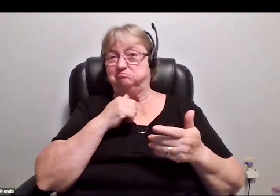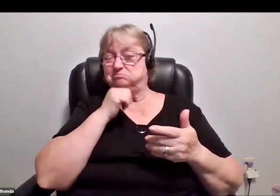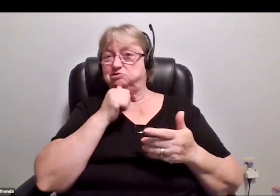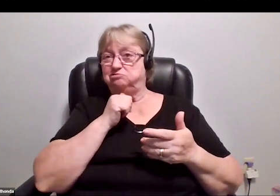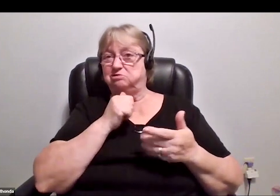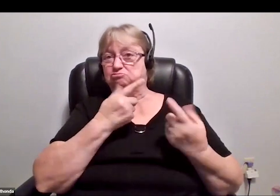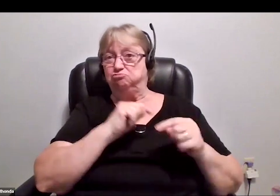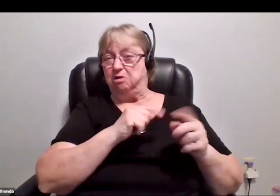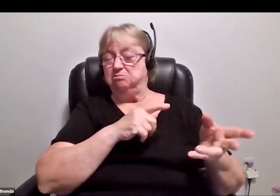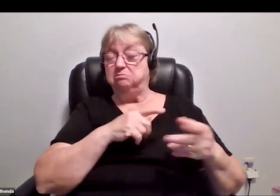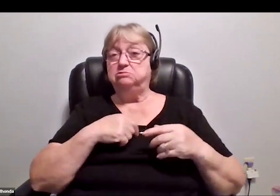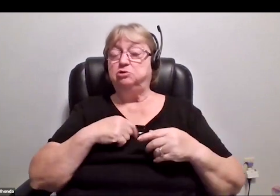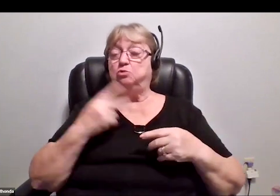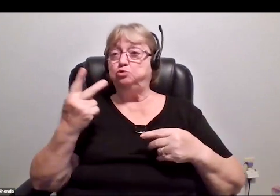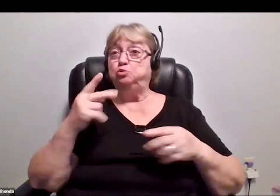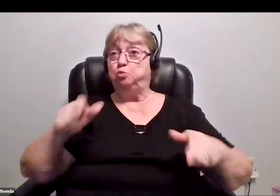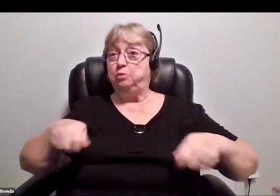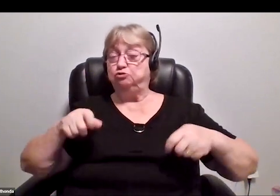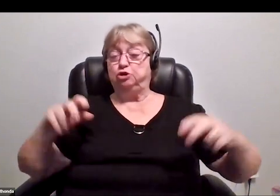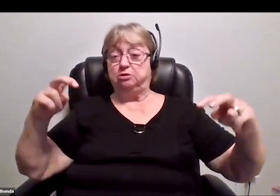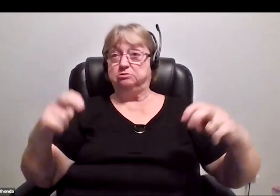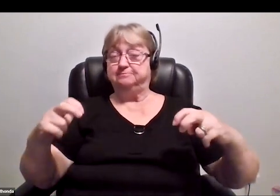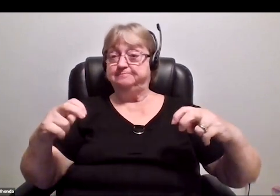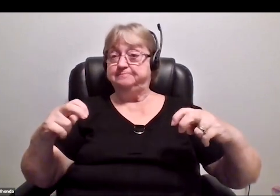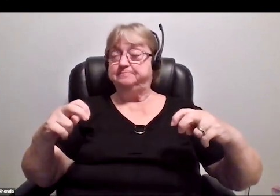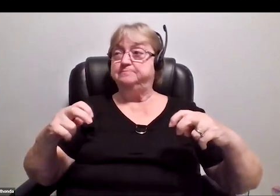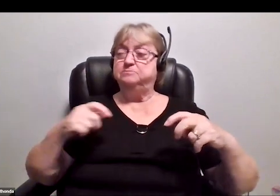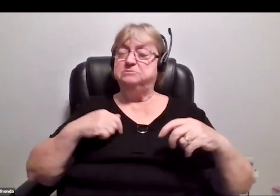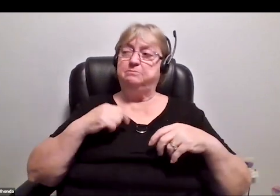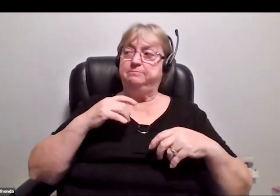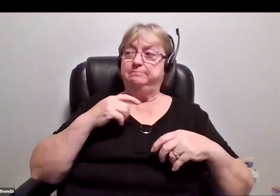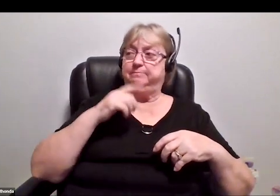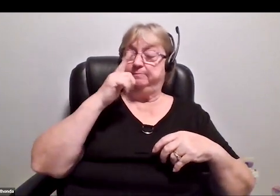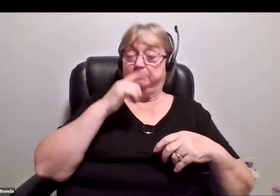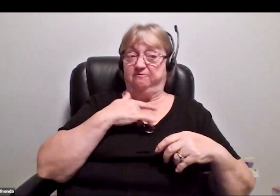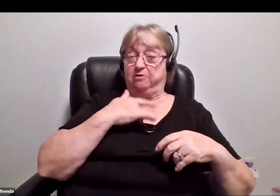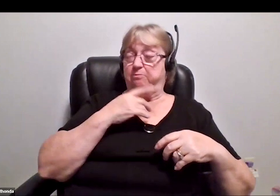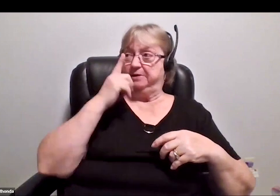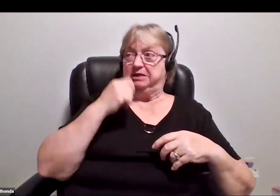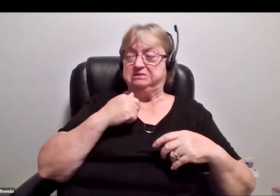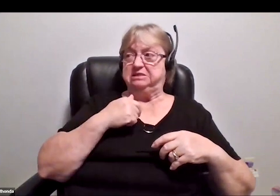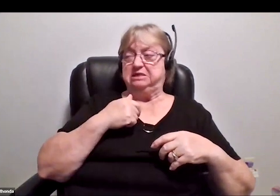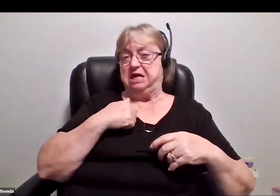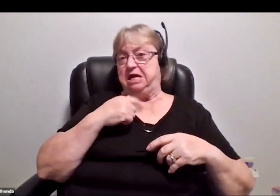and she was thinking, "What--" She had always felt that because she didn't walk, because they tried to make her walk, she walked briefly and then had to use